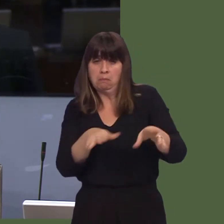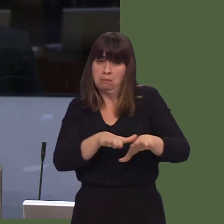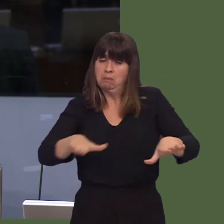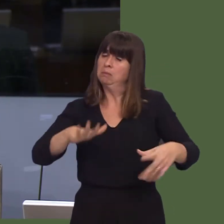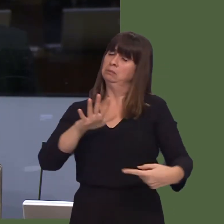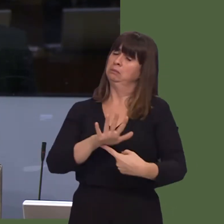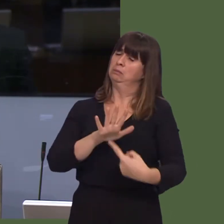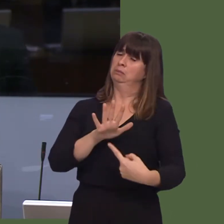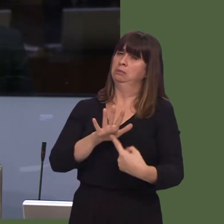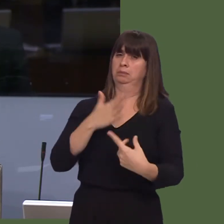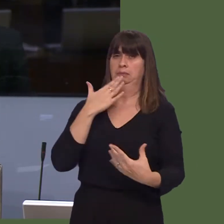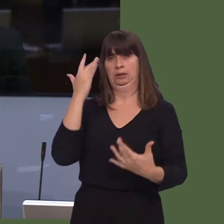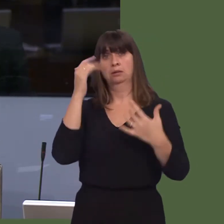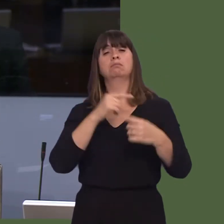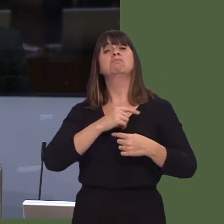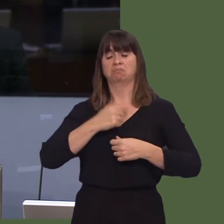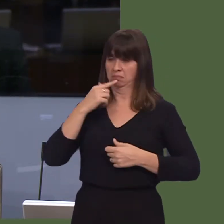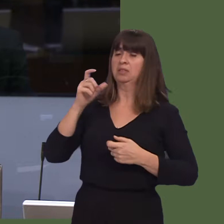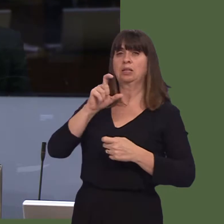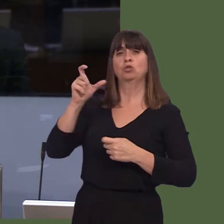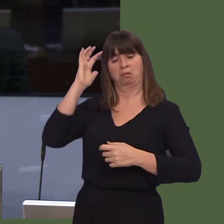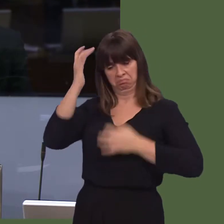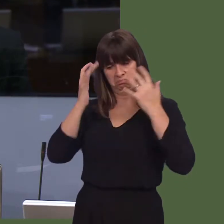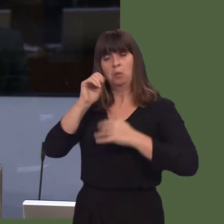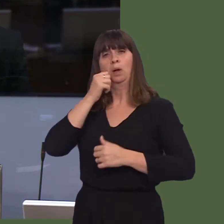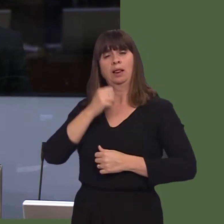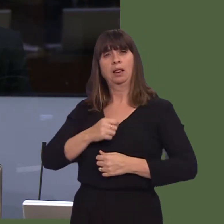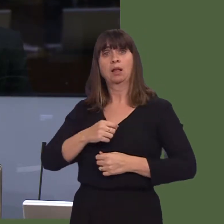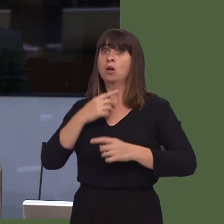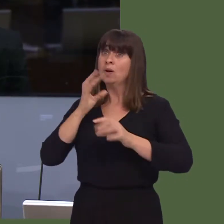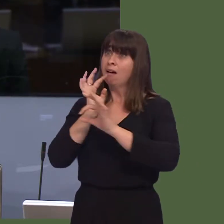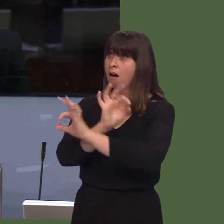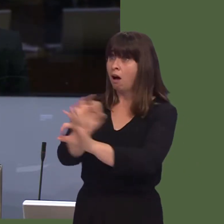So, when we ask disabled people for their views, we should act on them.